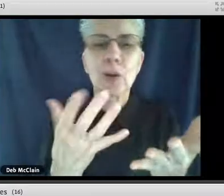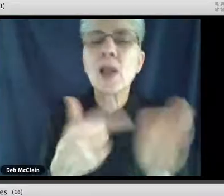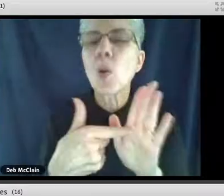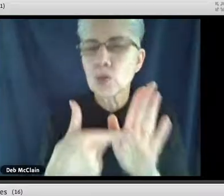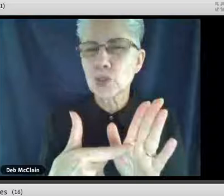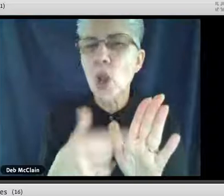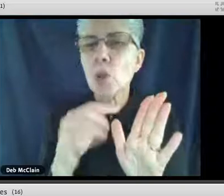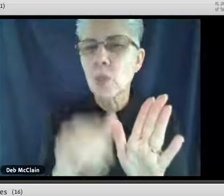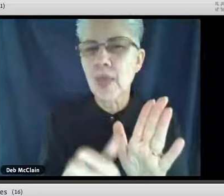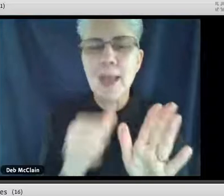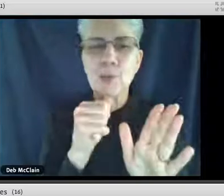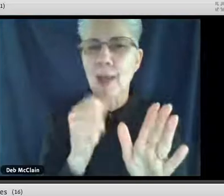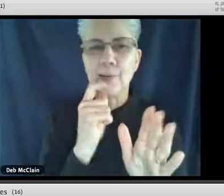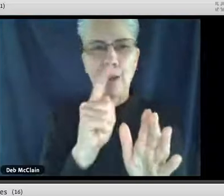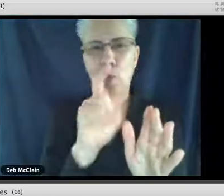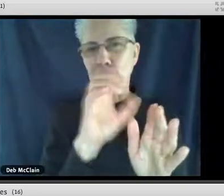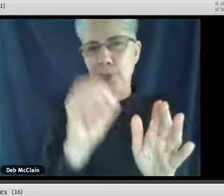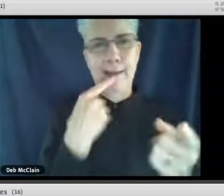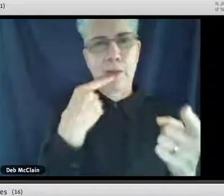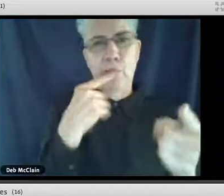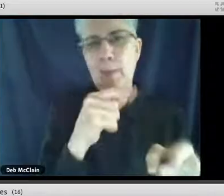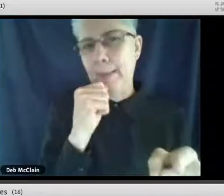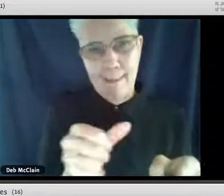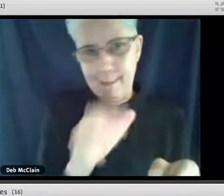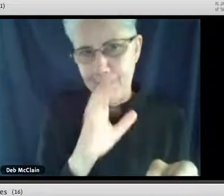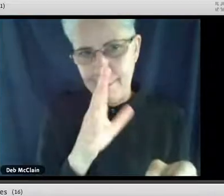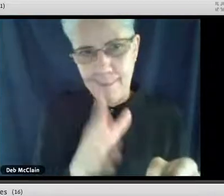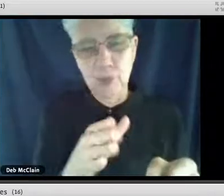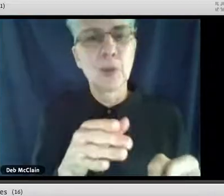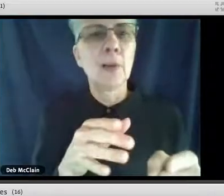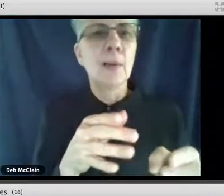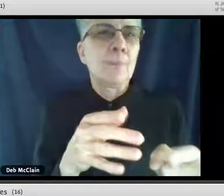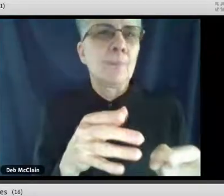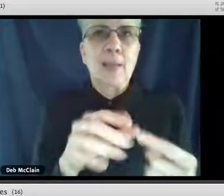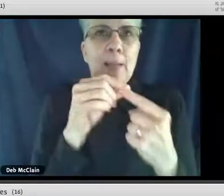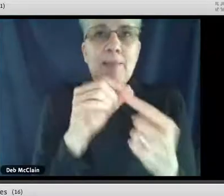and you're not going to get 100 percent agreement. You will never...especially if it's, like, 20 items,